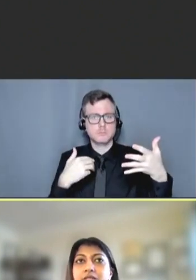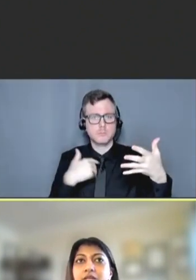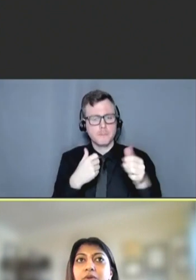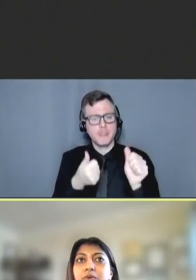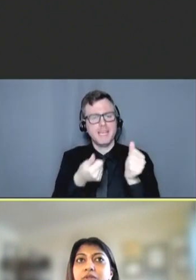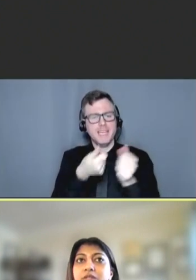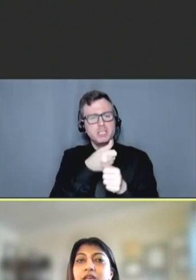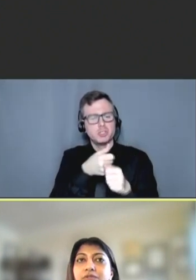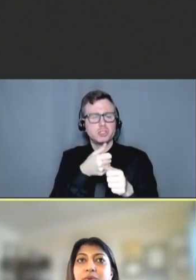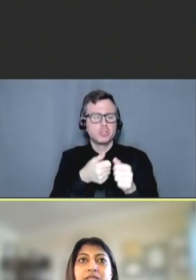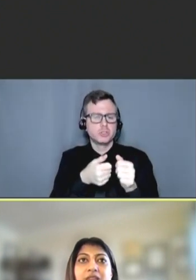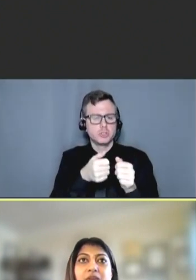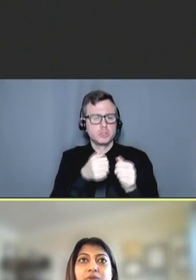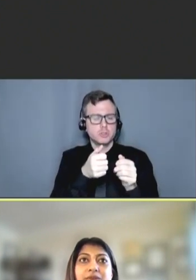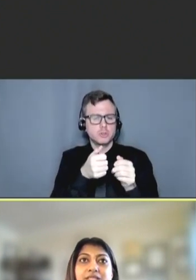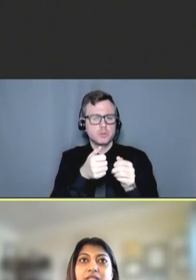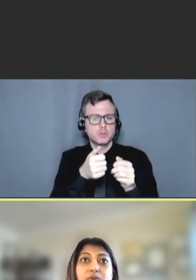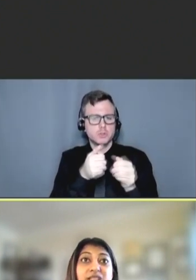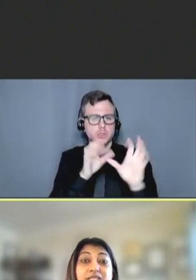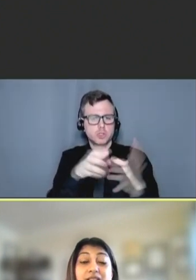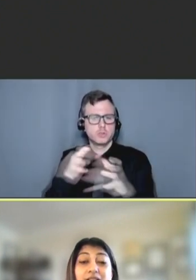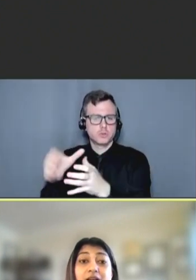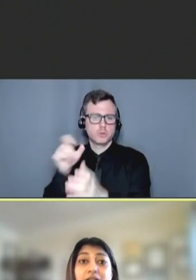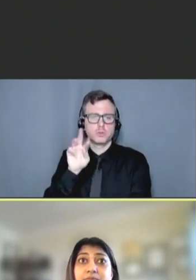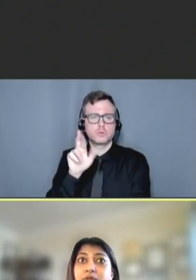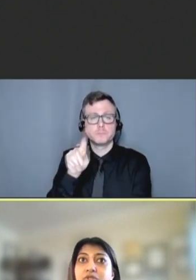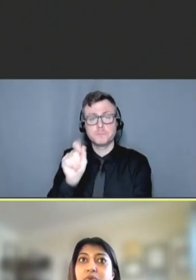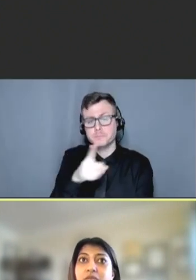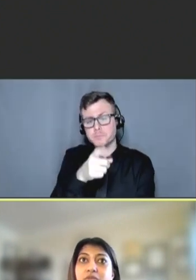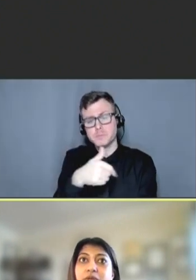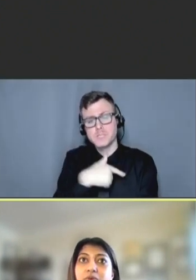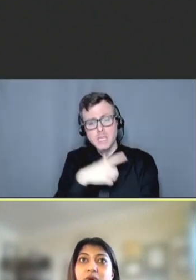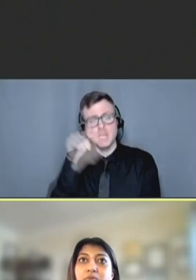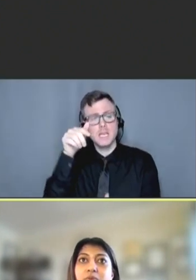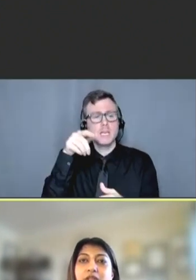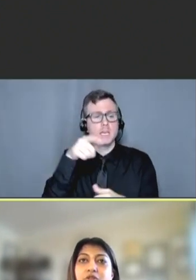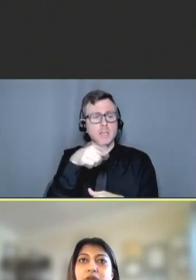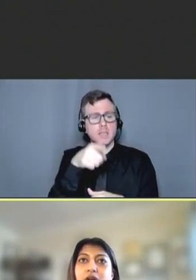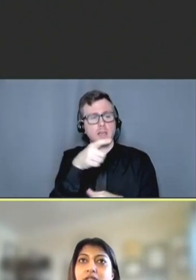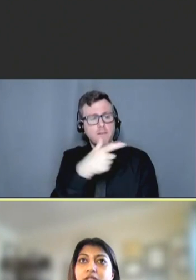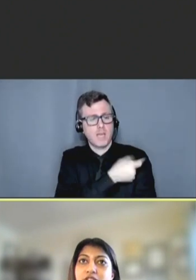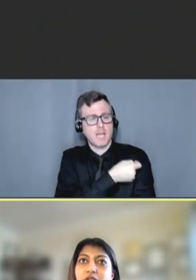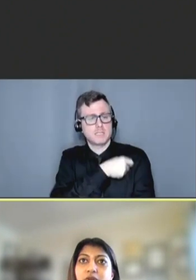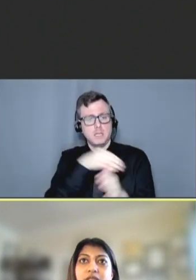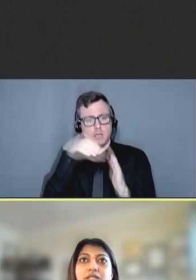So, the influenza annual vaccine rates declined post-2021 while pneumococcal and Shingrix